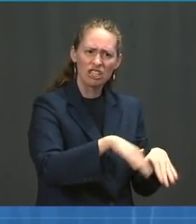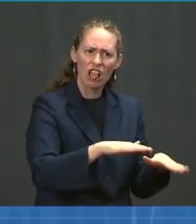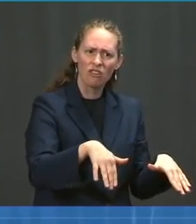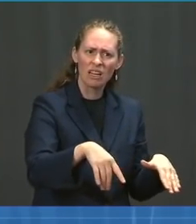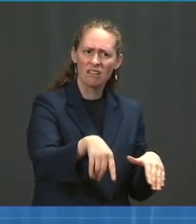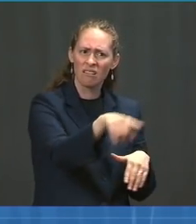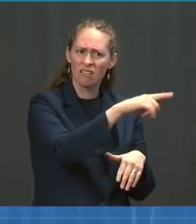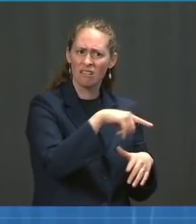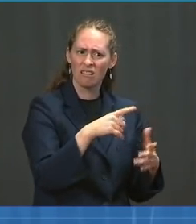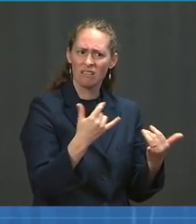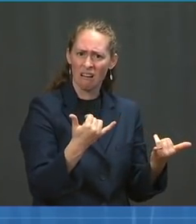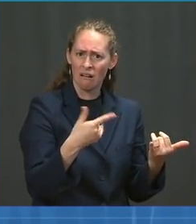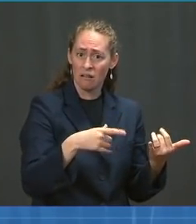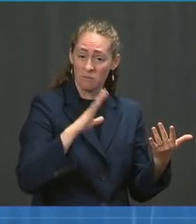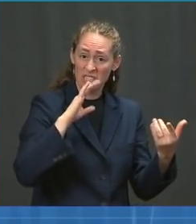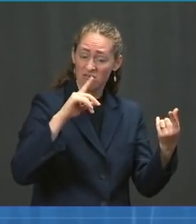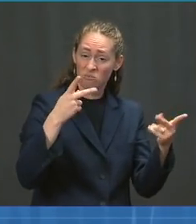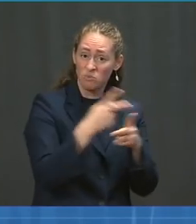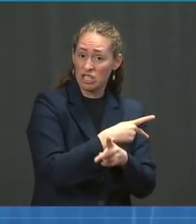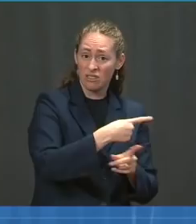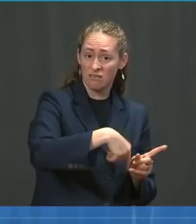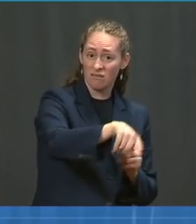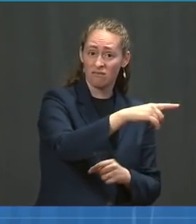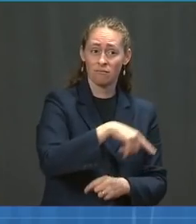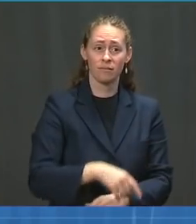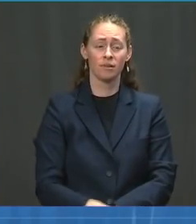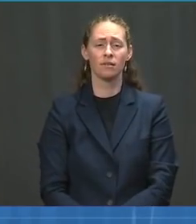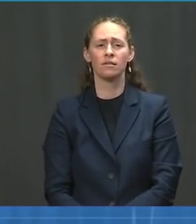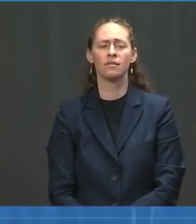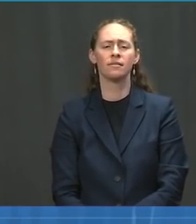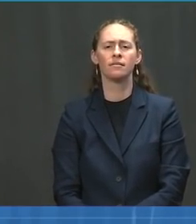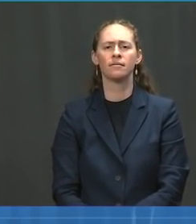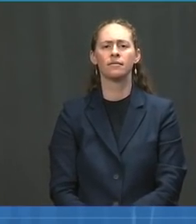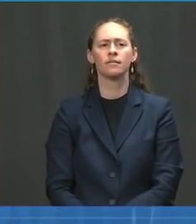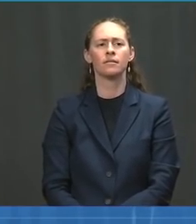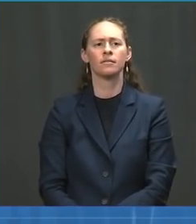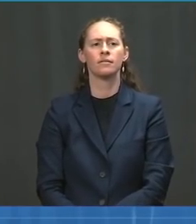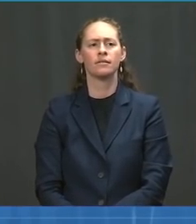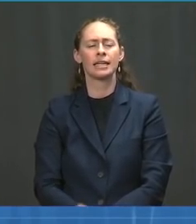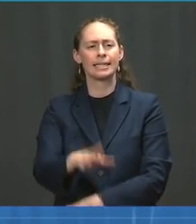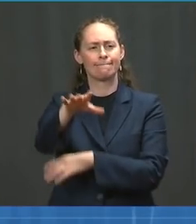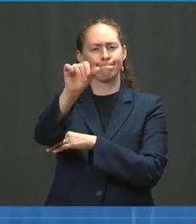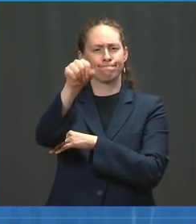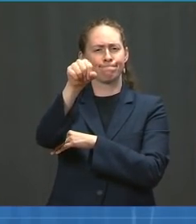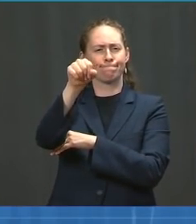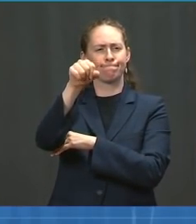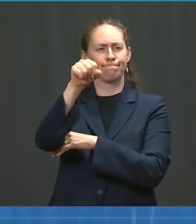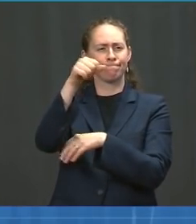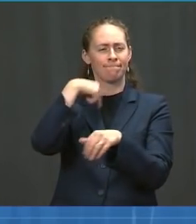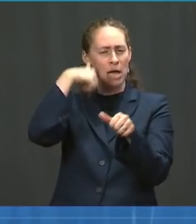Dr. Walensky: Yeah, thank you for that question, Meg. Certainly, in that slide deck, there were some early preliminary studies that suggest